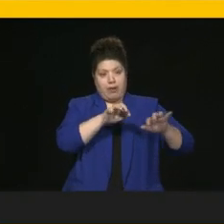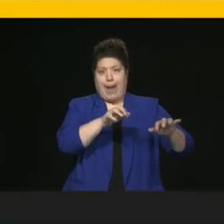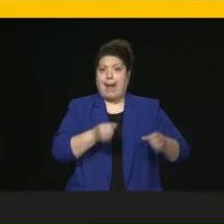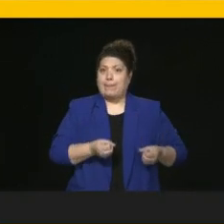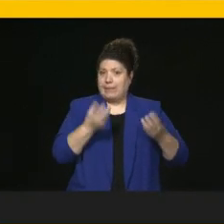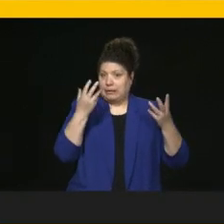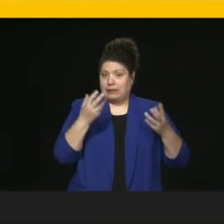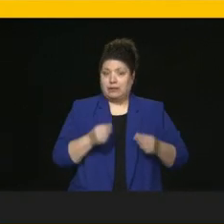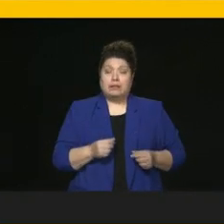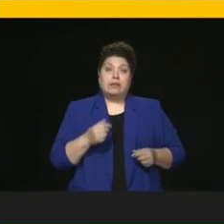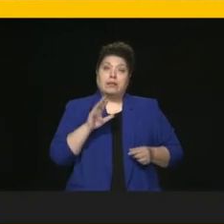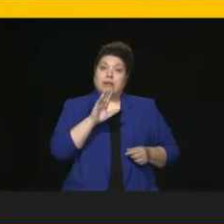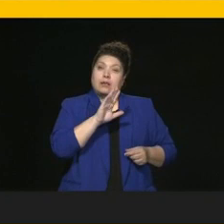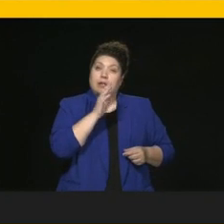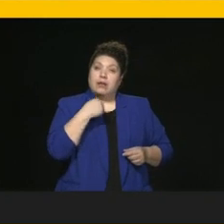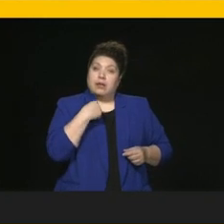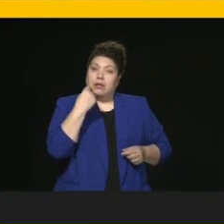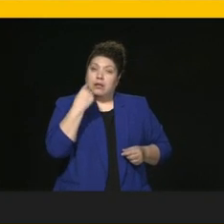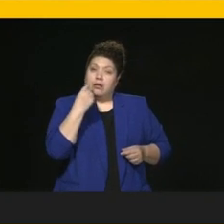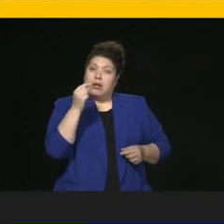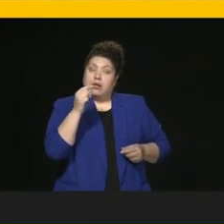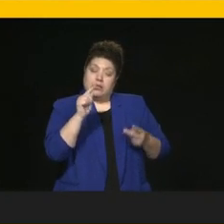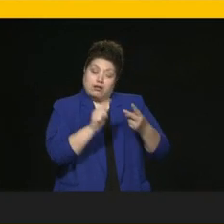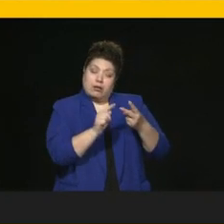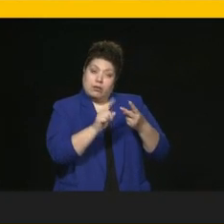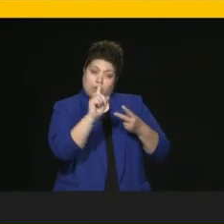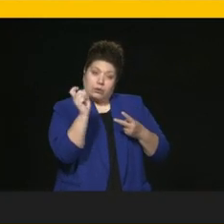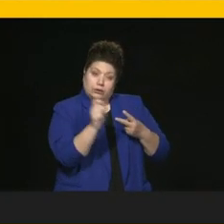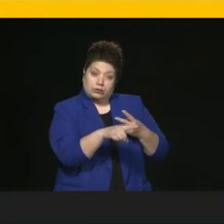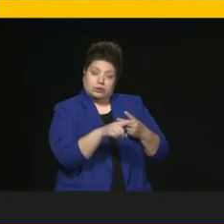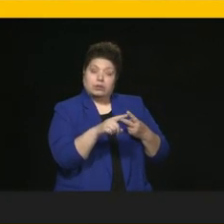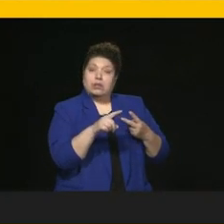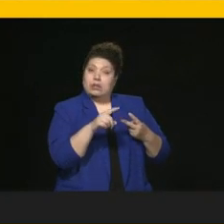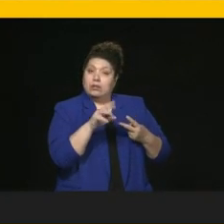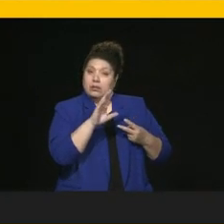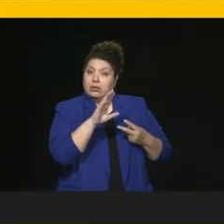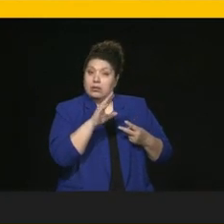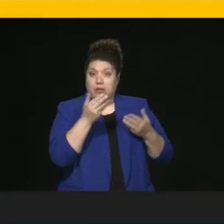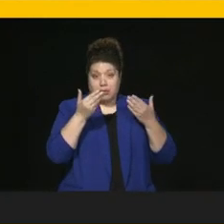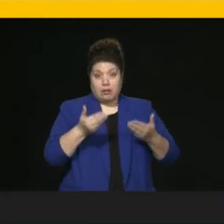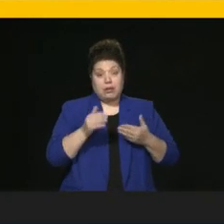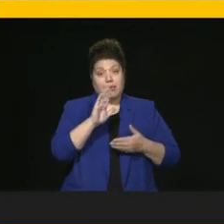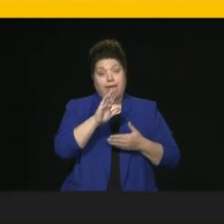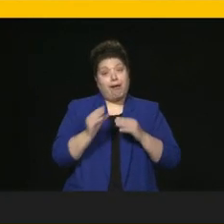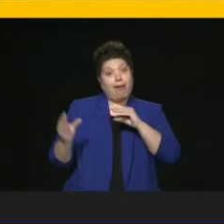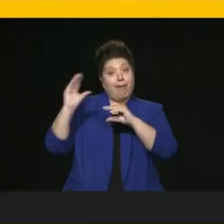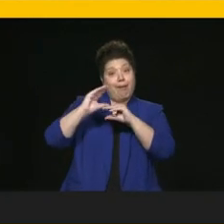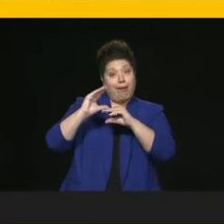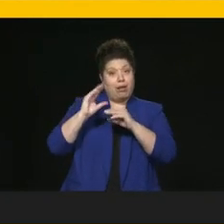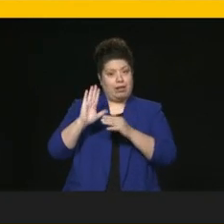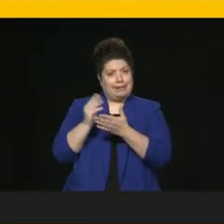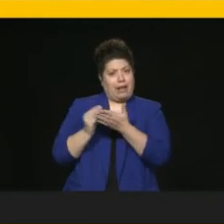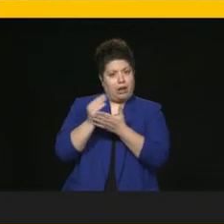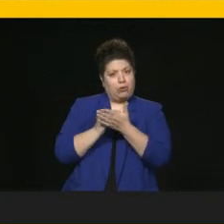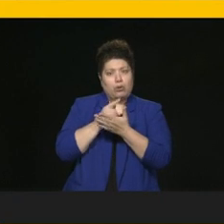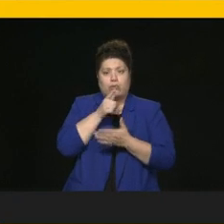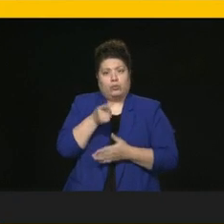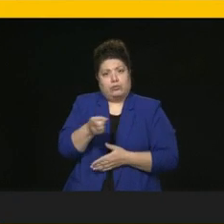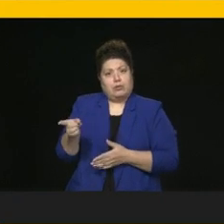YOU ANNOUNCED TODAY? MY FOLLOW-UP, THEN, IS CONCERNING THE HIKING OF THE